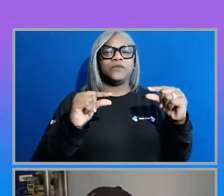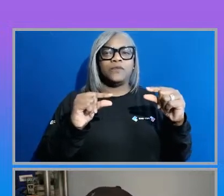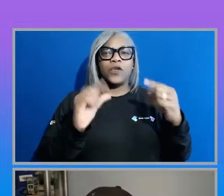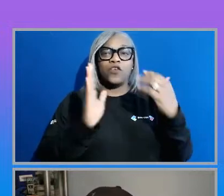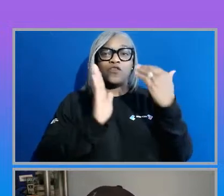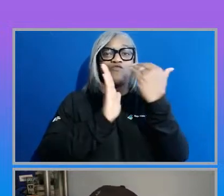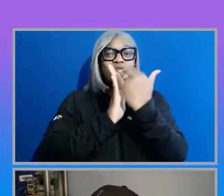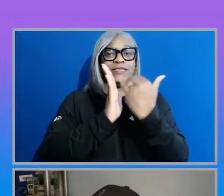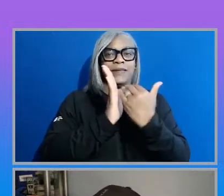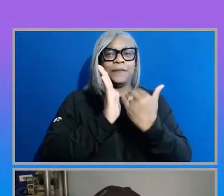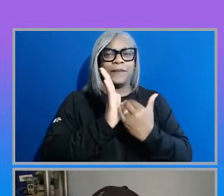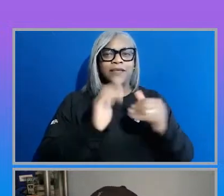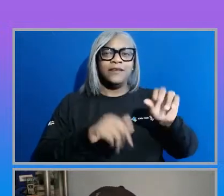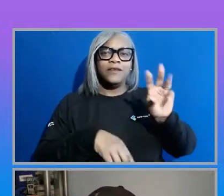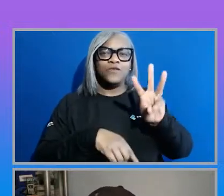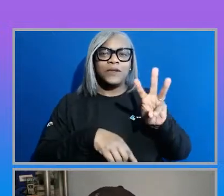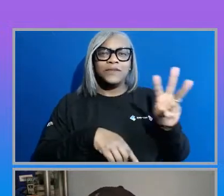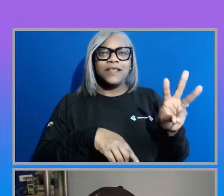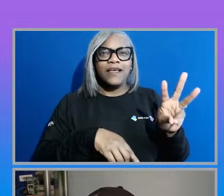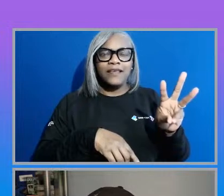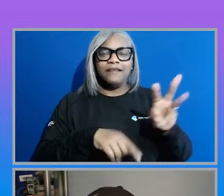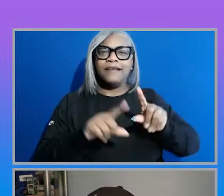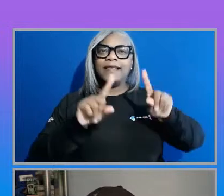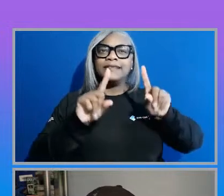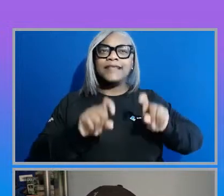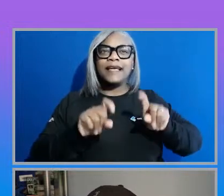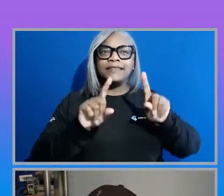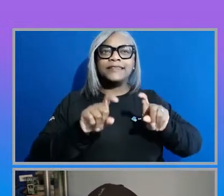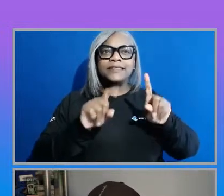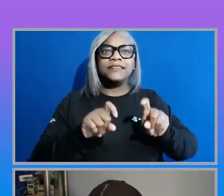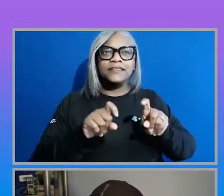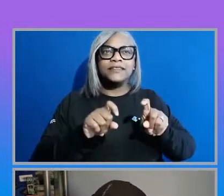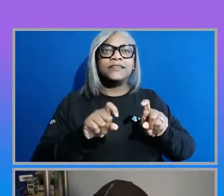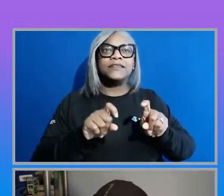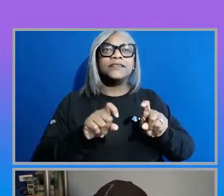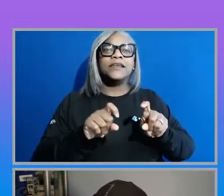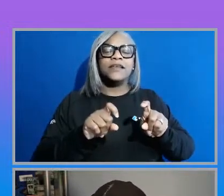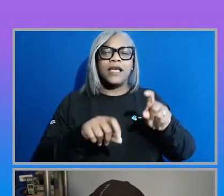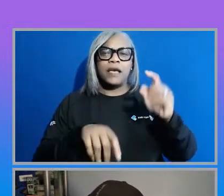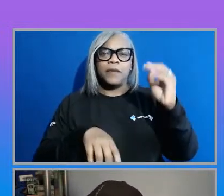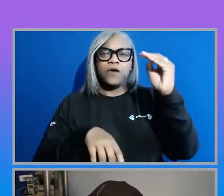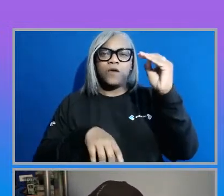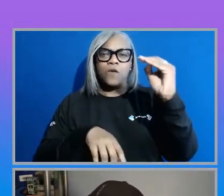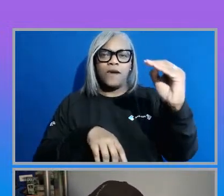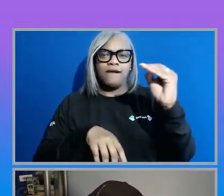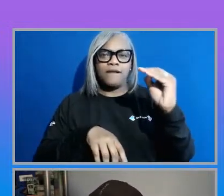And I've got some end to end tests for my recipe website. And I'm just going to walk through